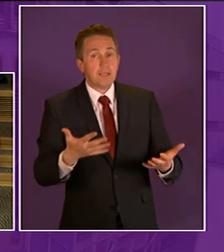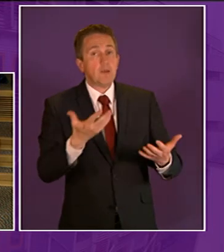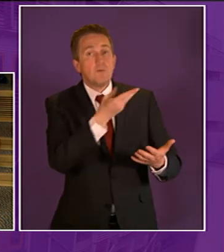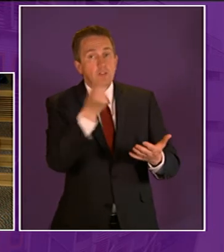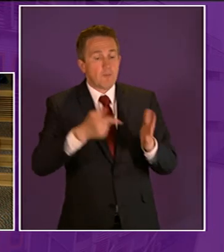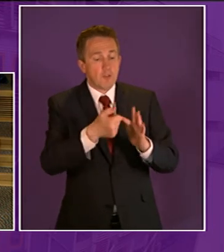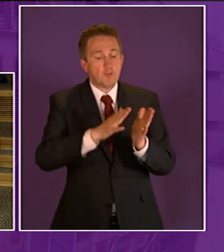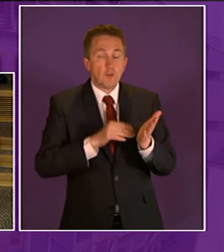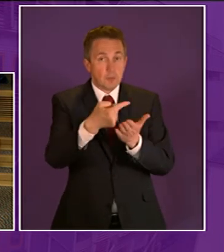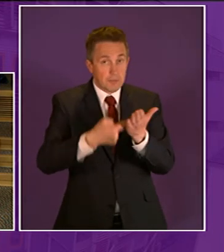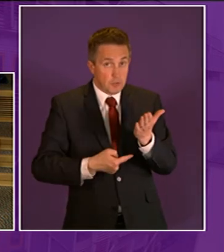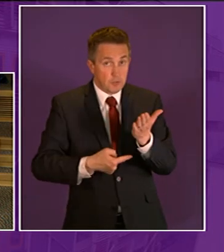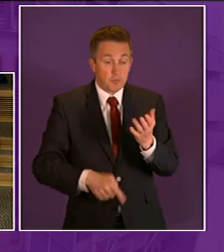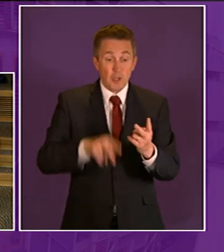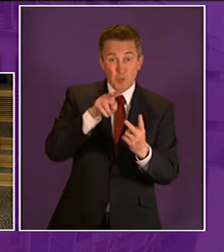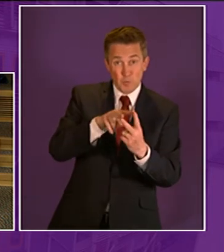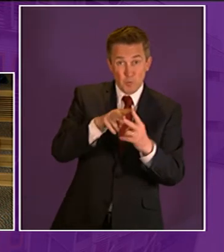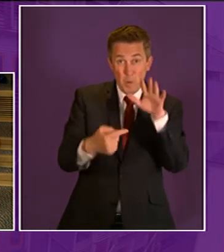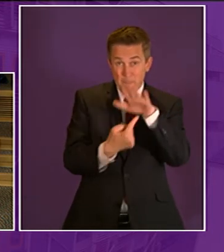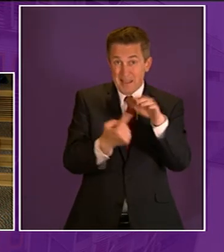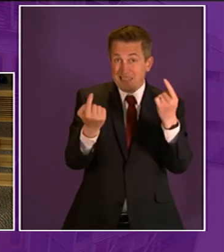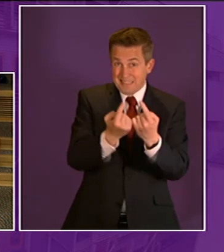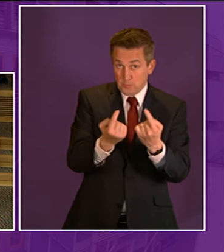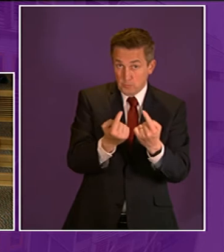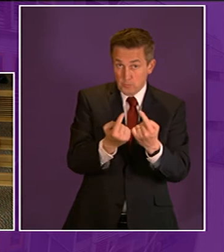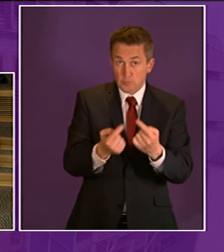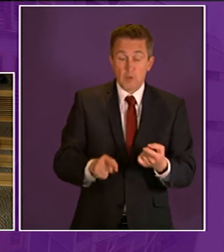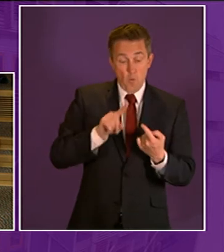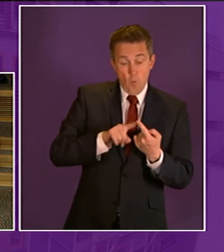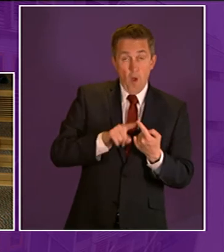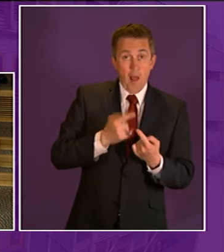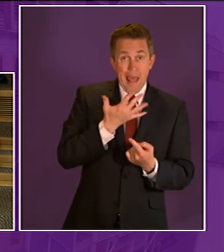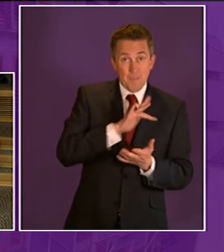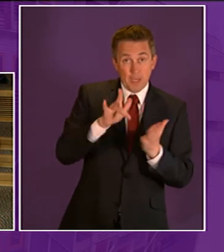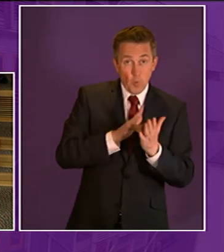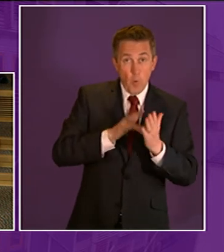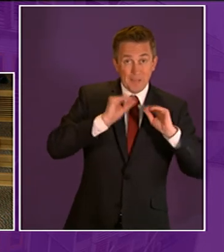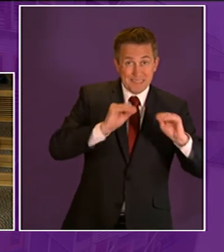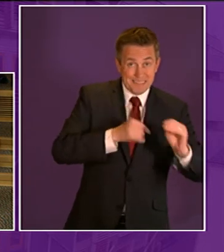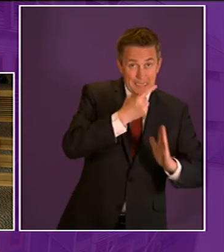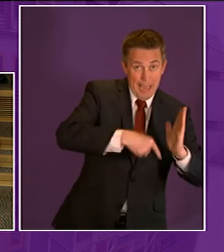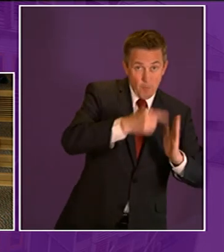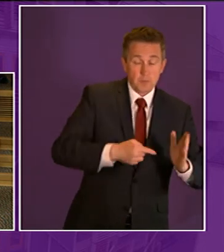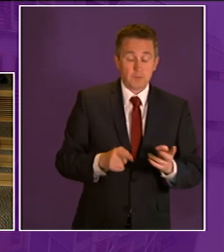There are two key issues: the number of core teaching hours; and the number of annual leave days.